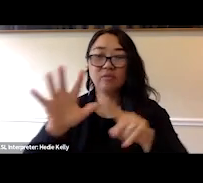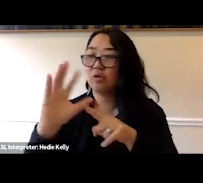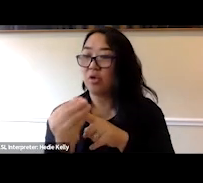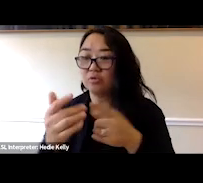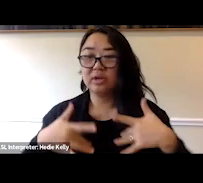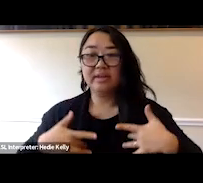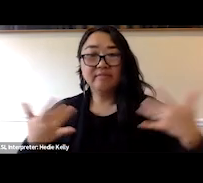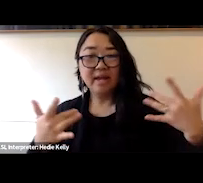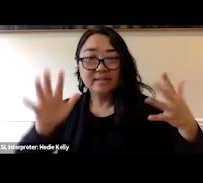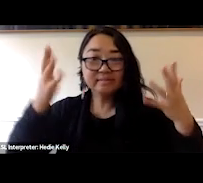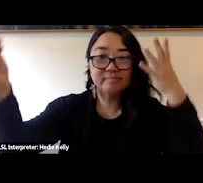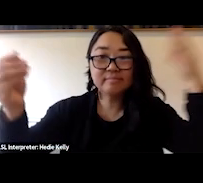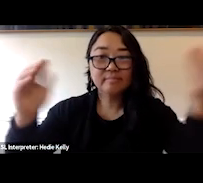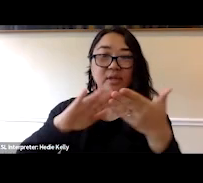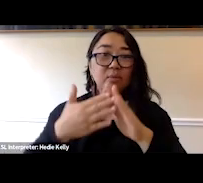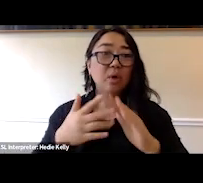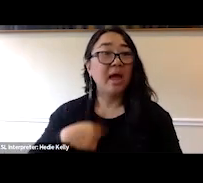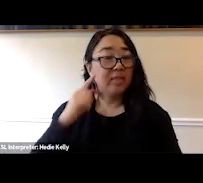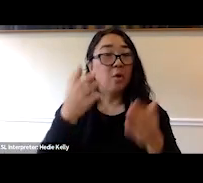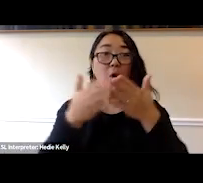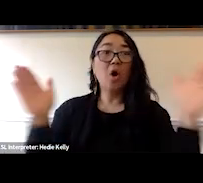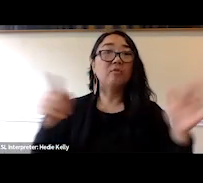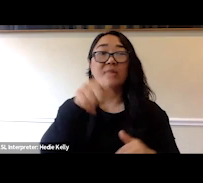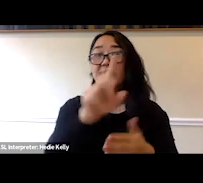And I would say overall, the design of the document is pretty good.